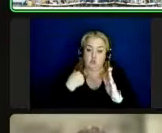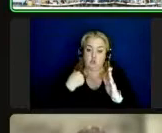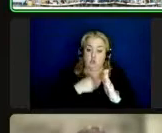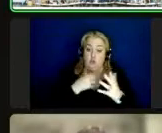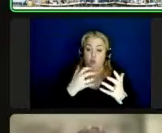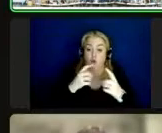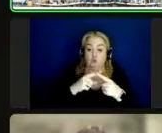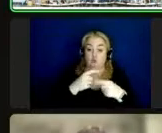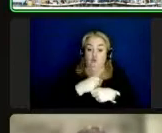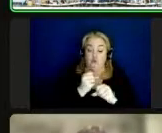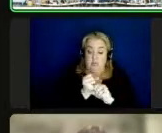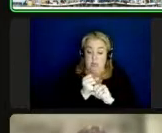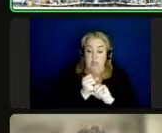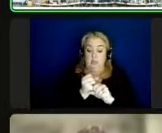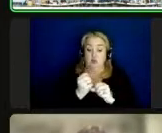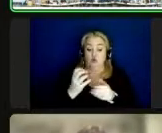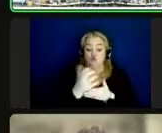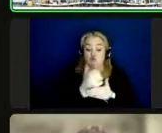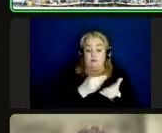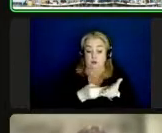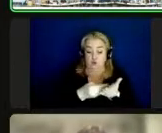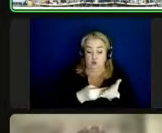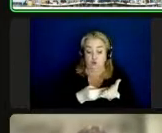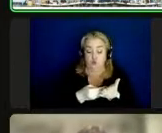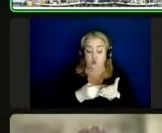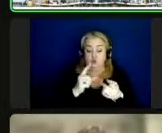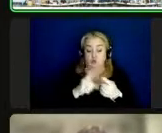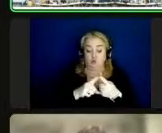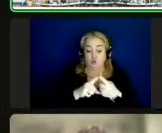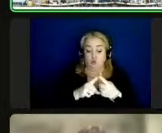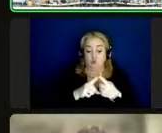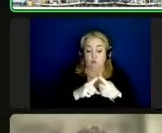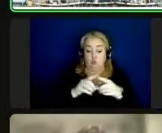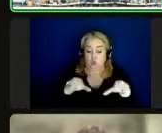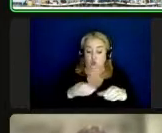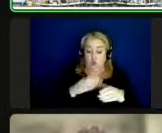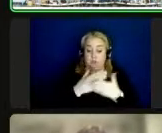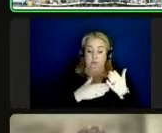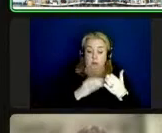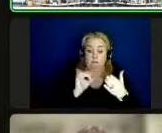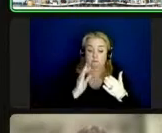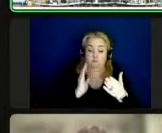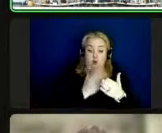THE GENERAL BUDGETS. BUT THAT DOESN'T MEAN IT'S NOT A GOOD IDEA.